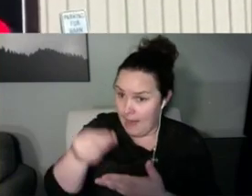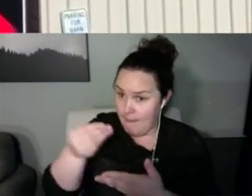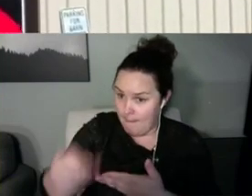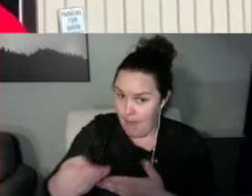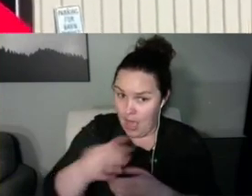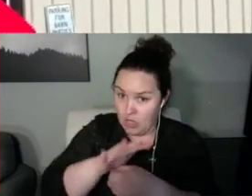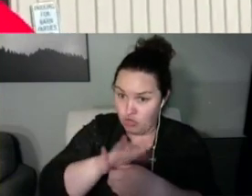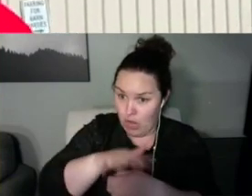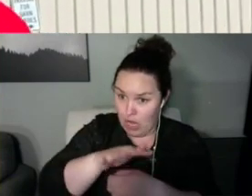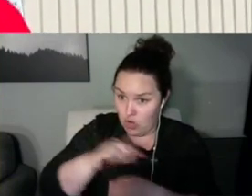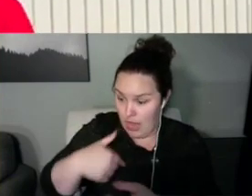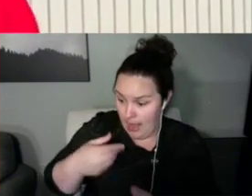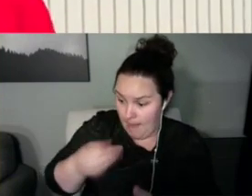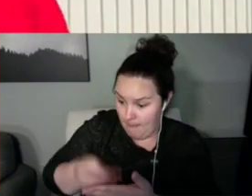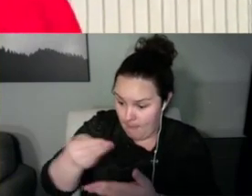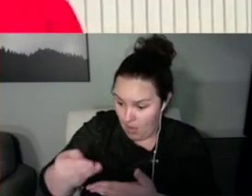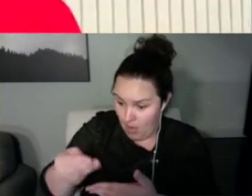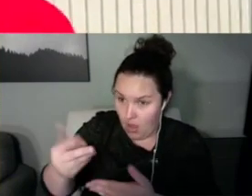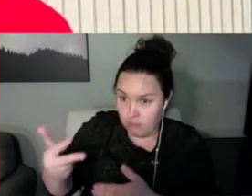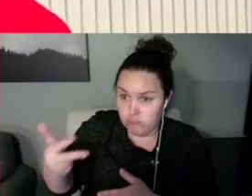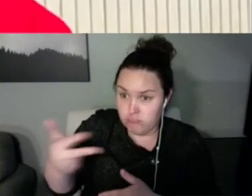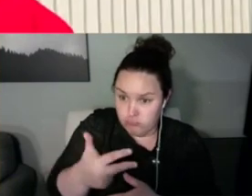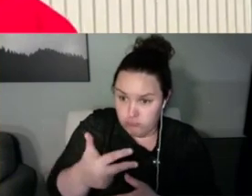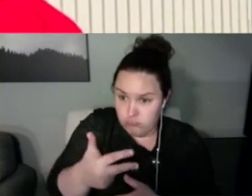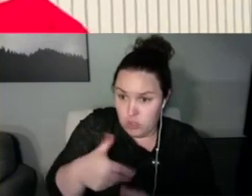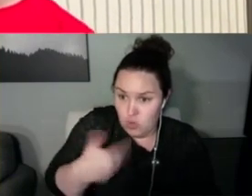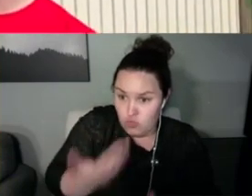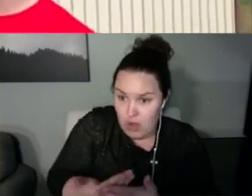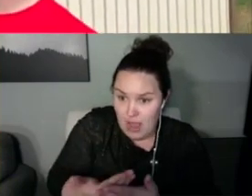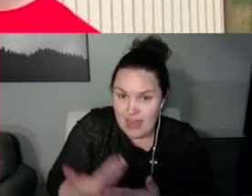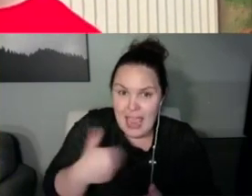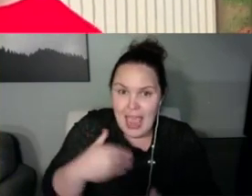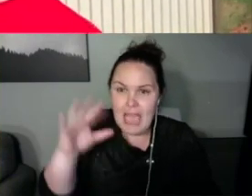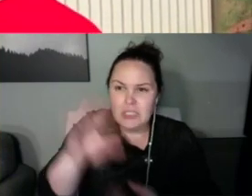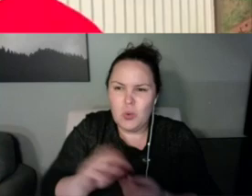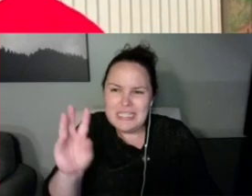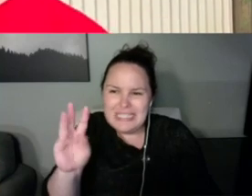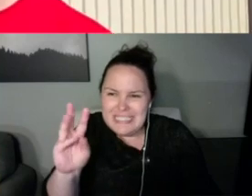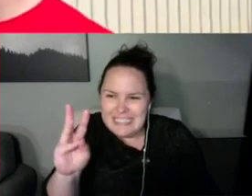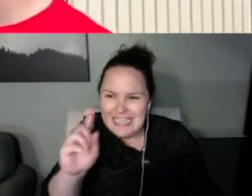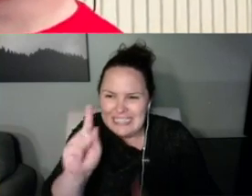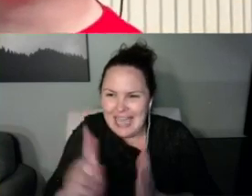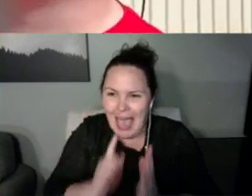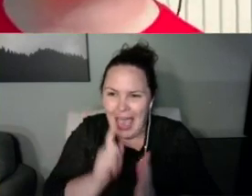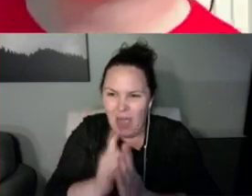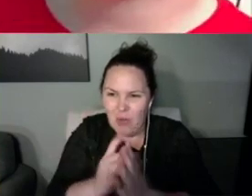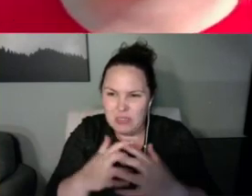here and it came to our house it had six hours on the restoration. So it was like a brand